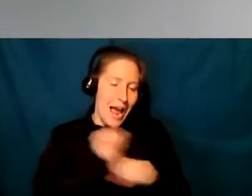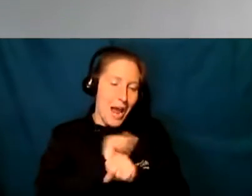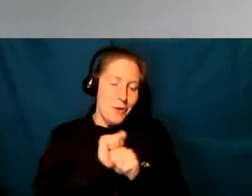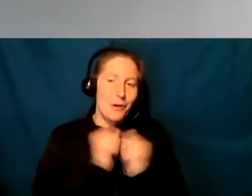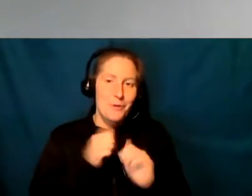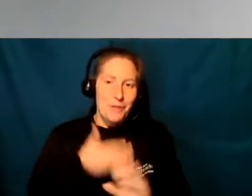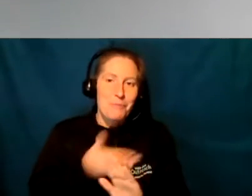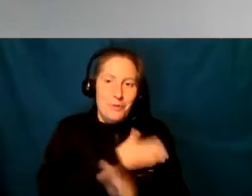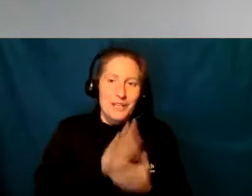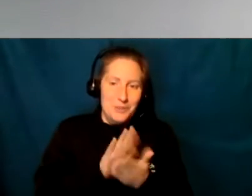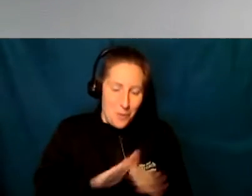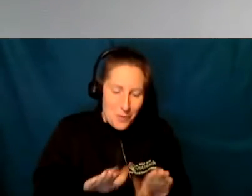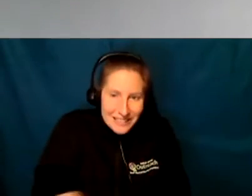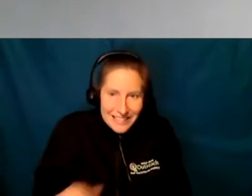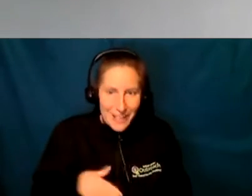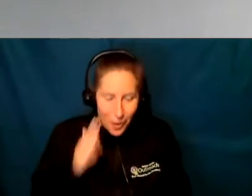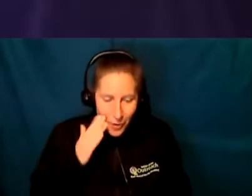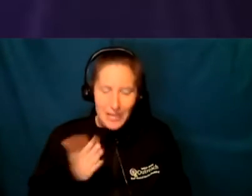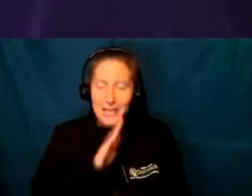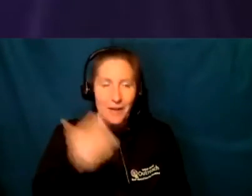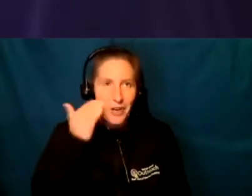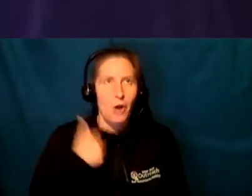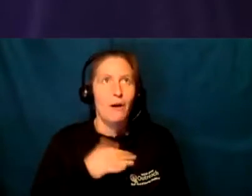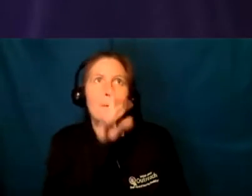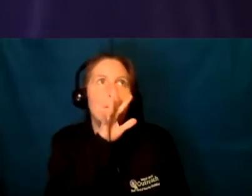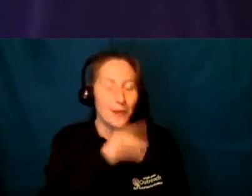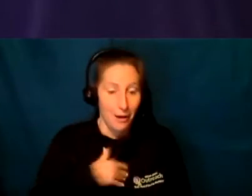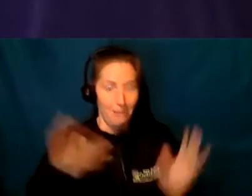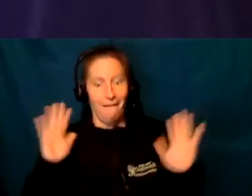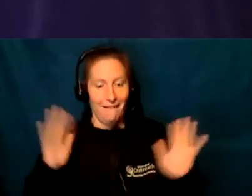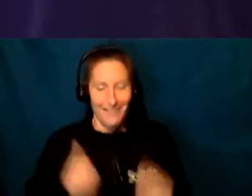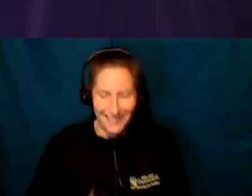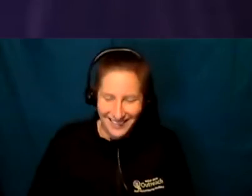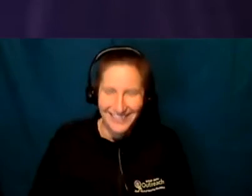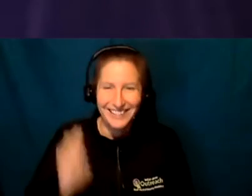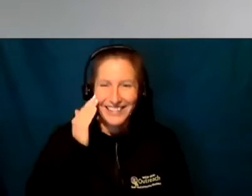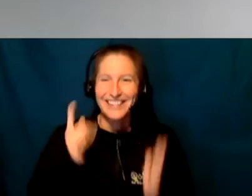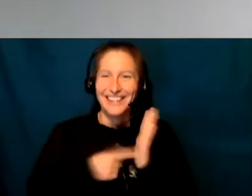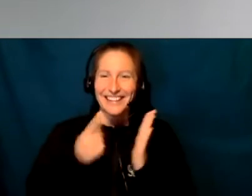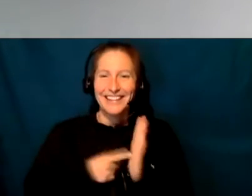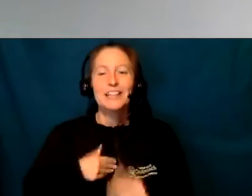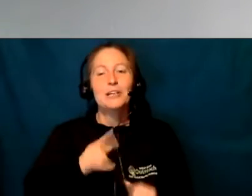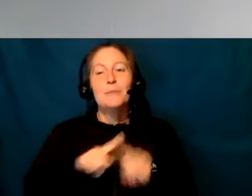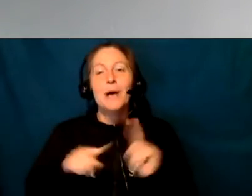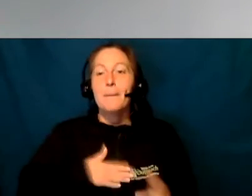they're fun, you never know what they're gonna say. My husband jokes that